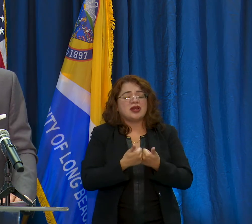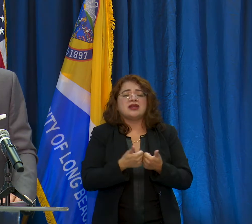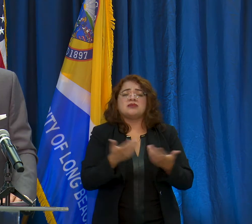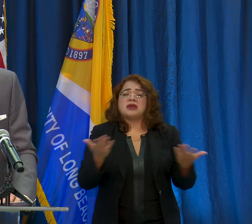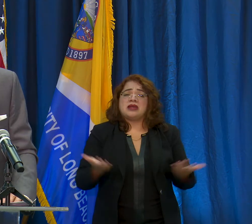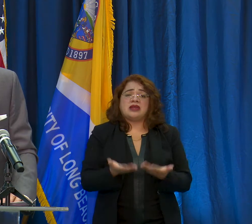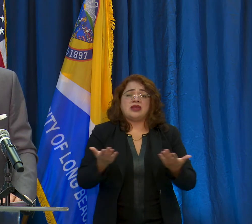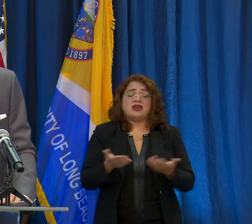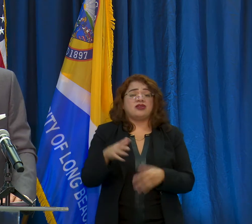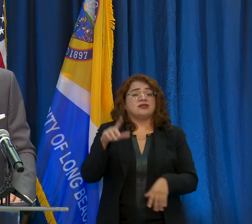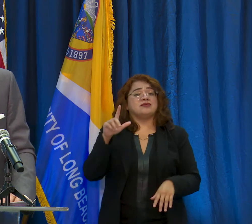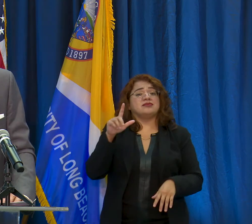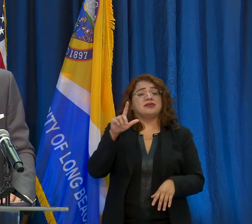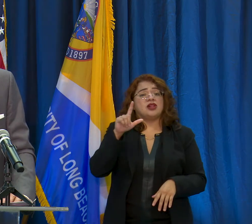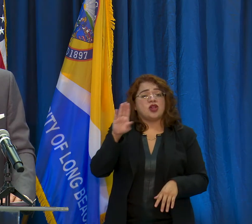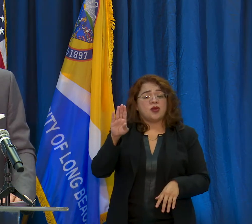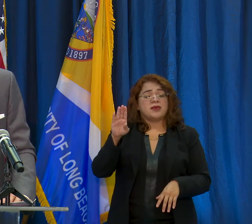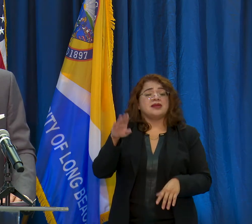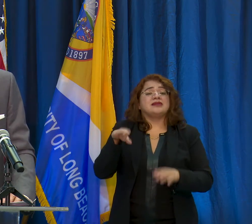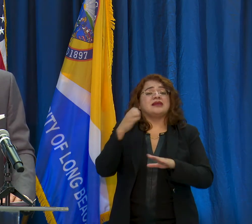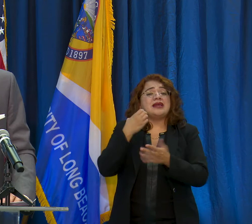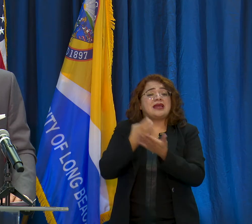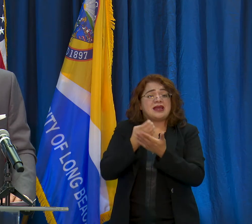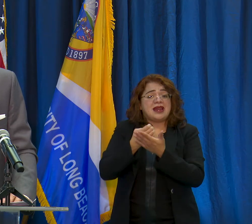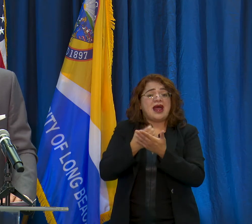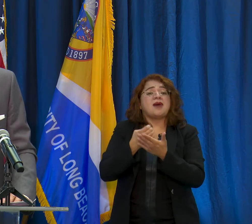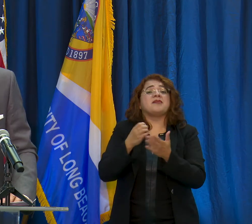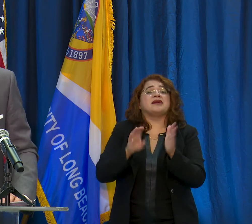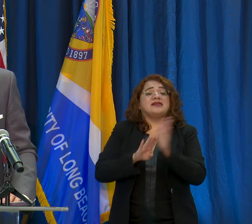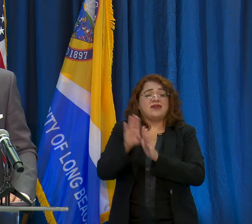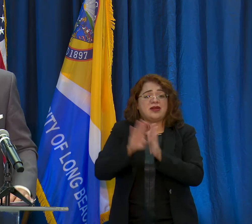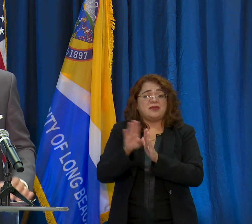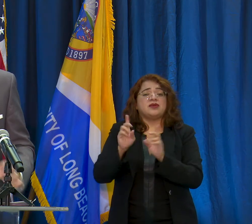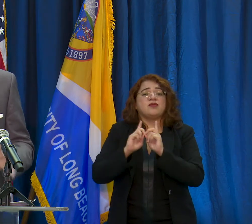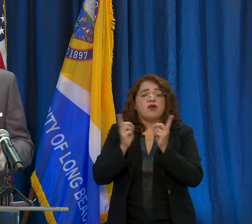your Mayor, your City Council and all your City staff are here